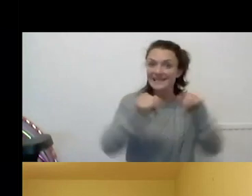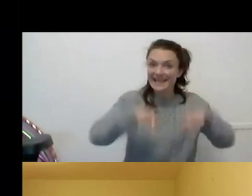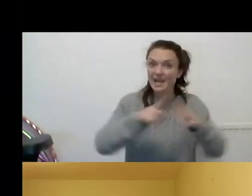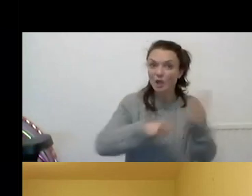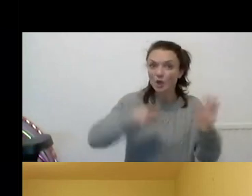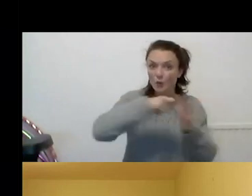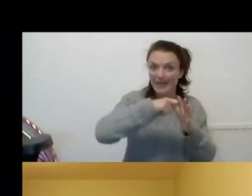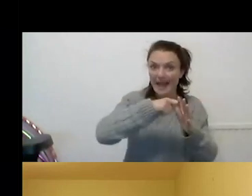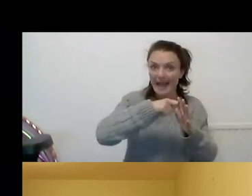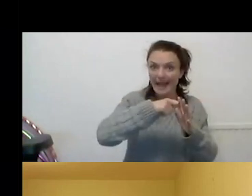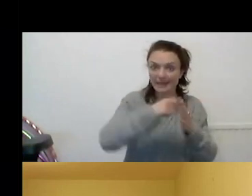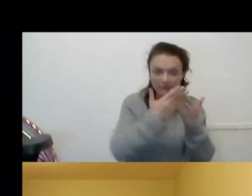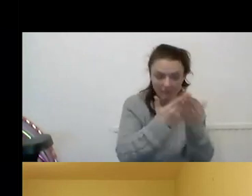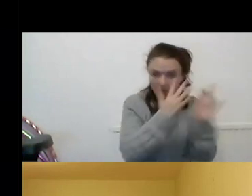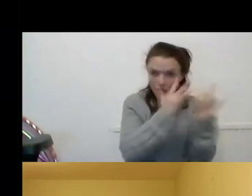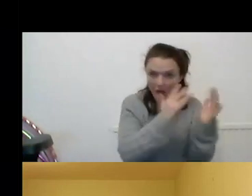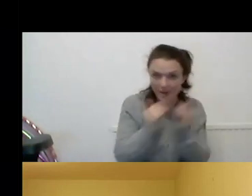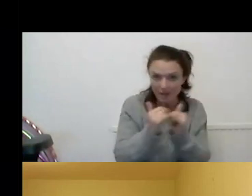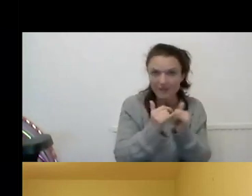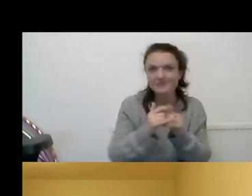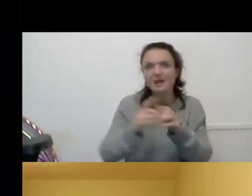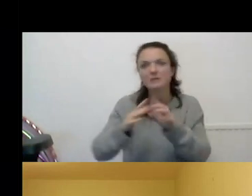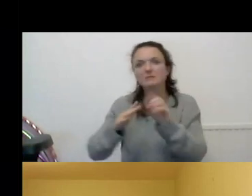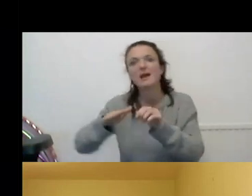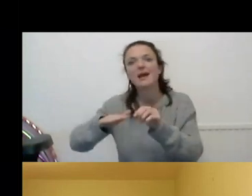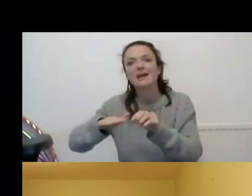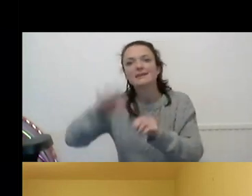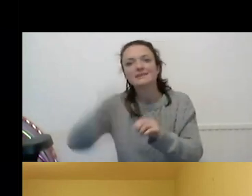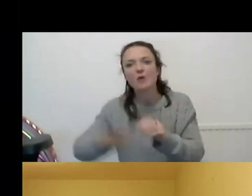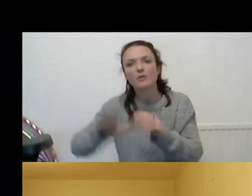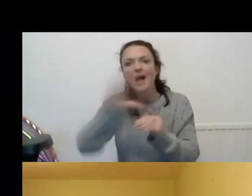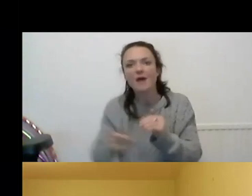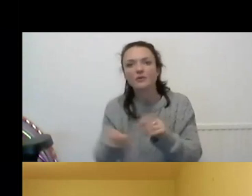in South Africa, where there were extremely high rates of infection. But what this meant was that